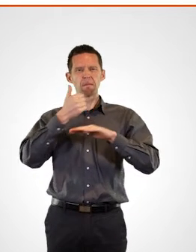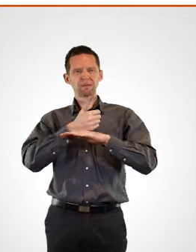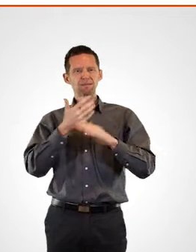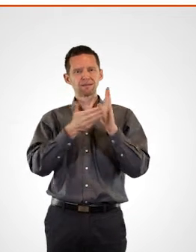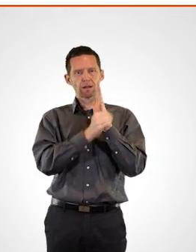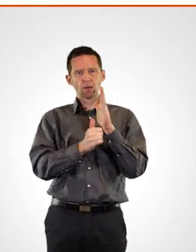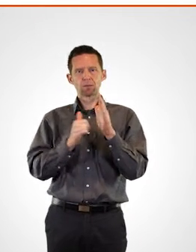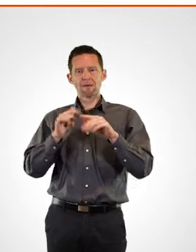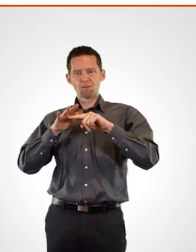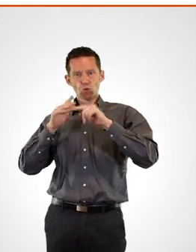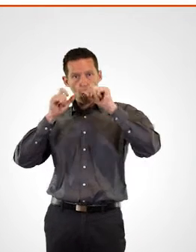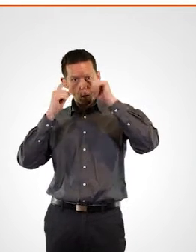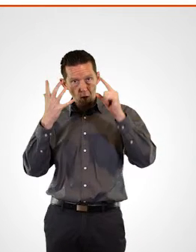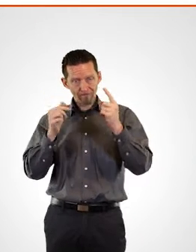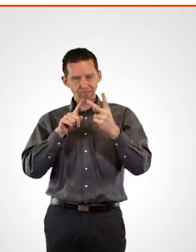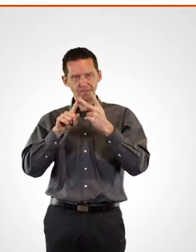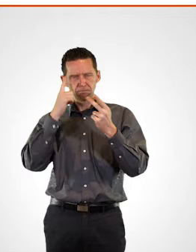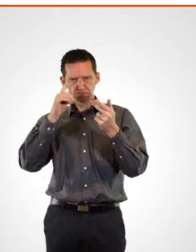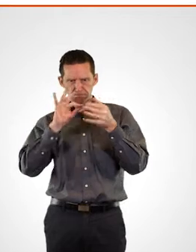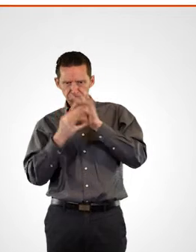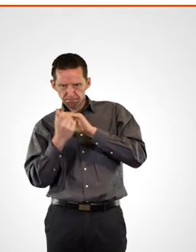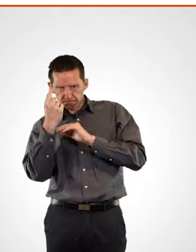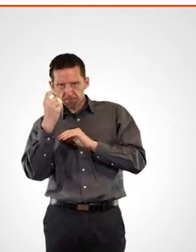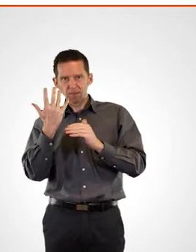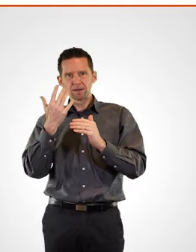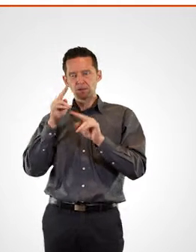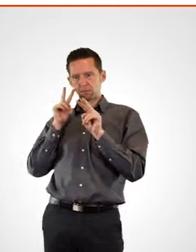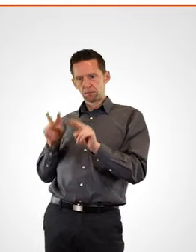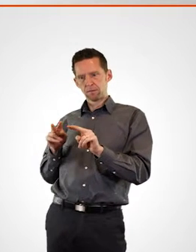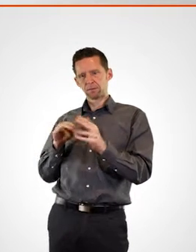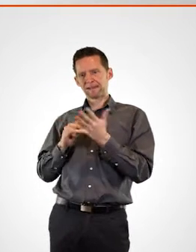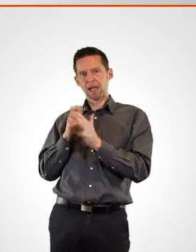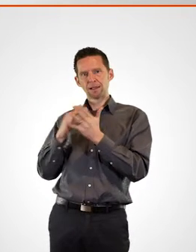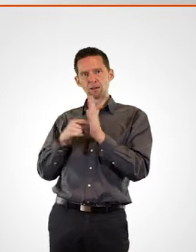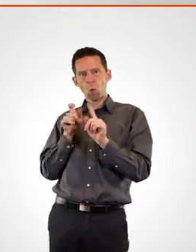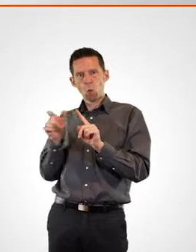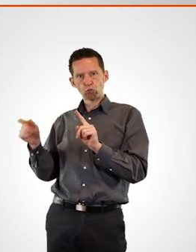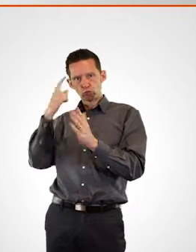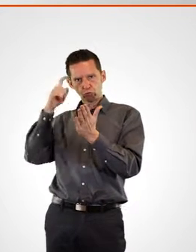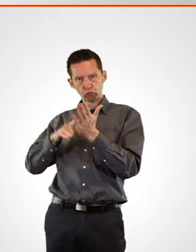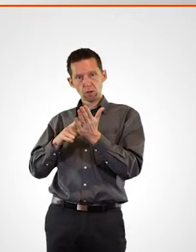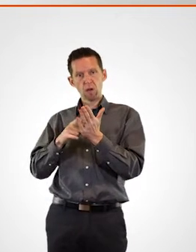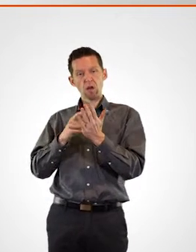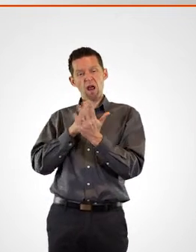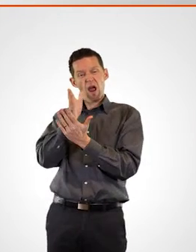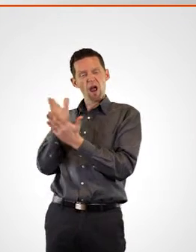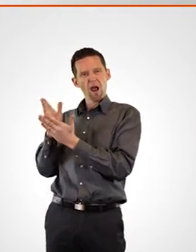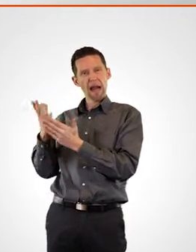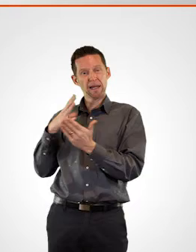so phonological awareness, decoding, sight word recognition, and you really need to balance and have skills